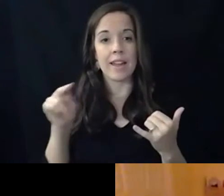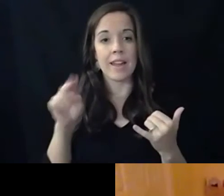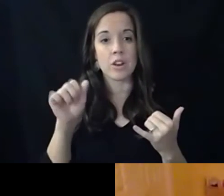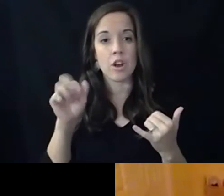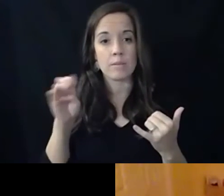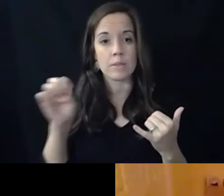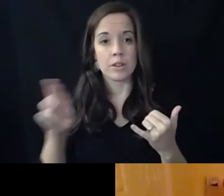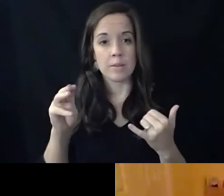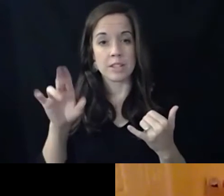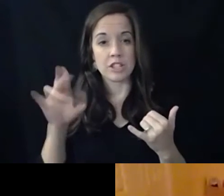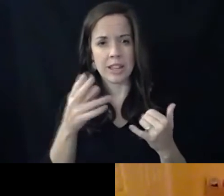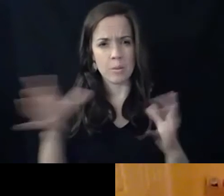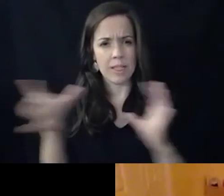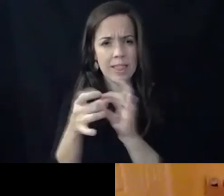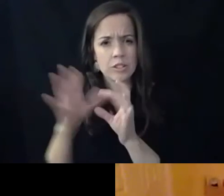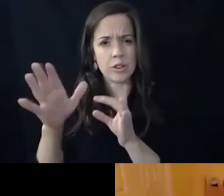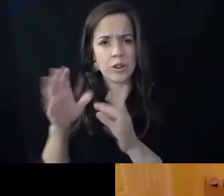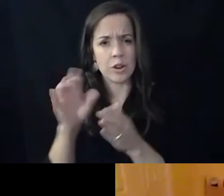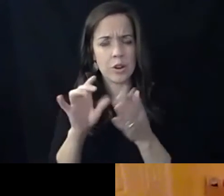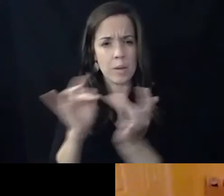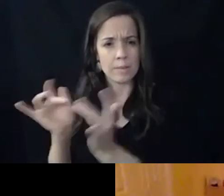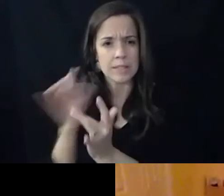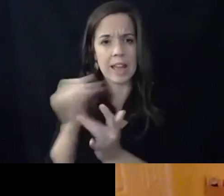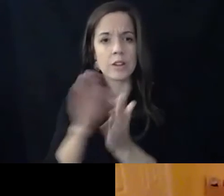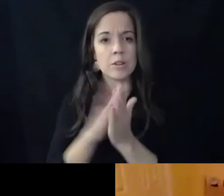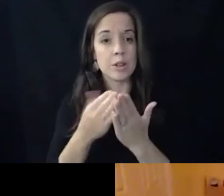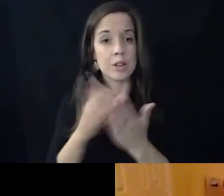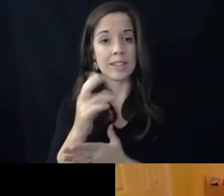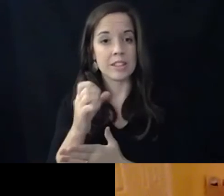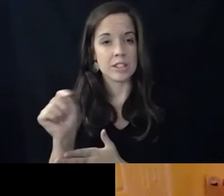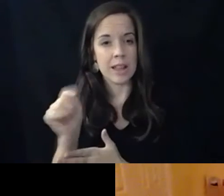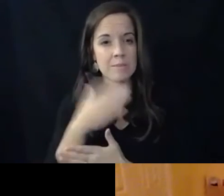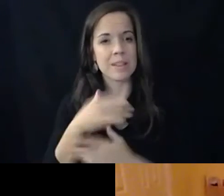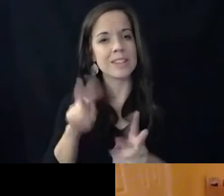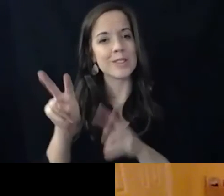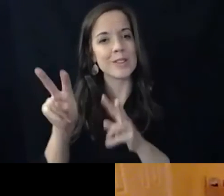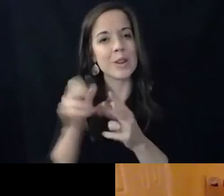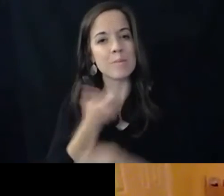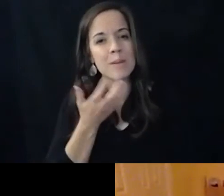her website and to her book in the chat, so please check that out. Hi Jihyun, thanks for being here!